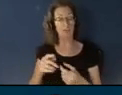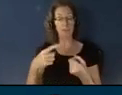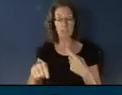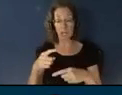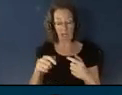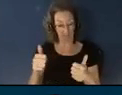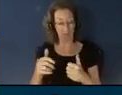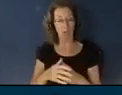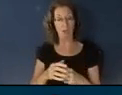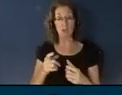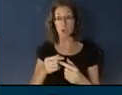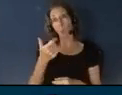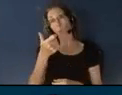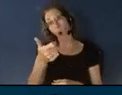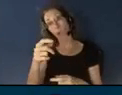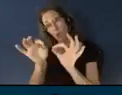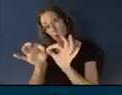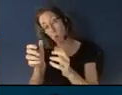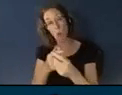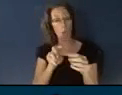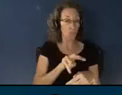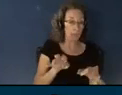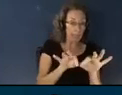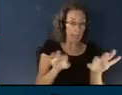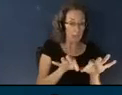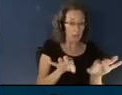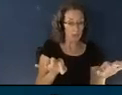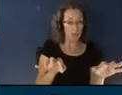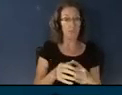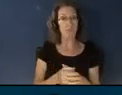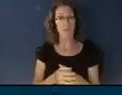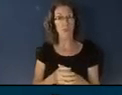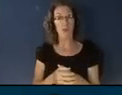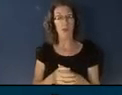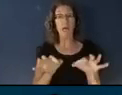either use sign language or use the captioning. People use the captioning for a lot of different